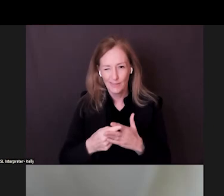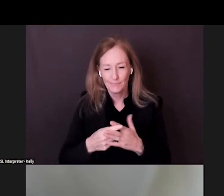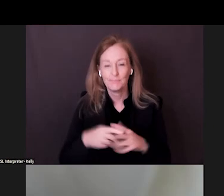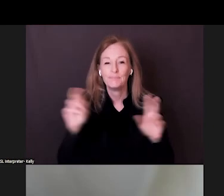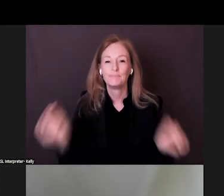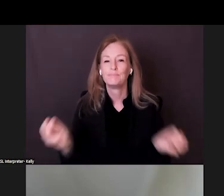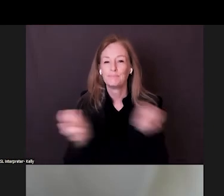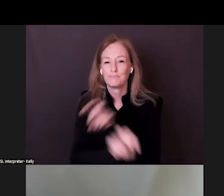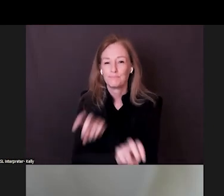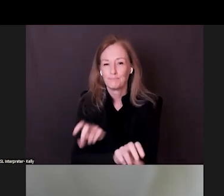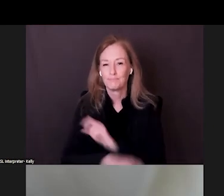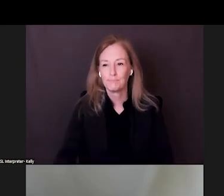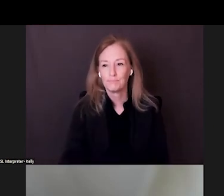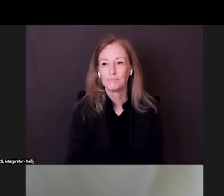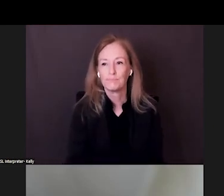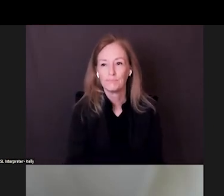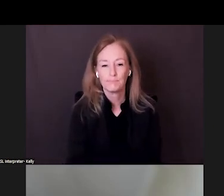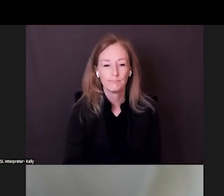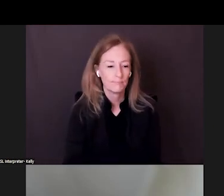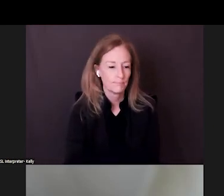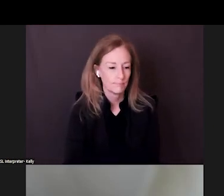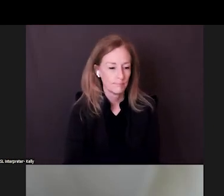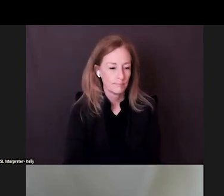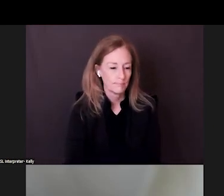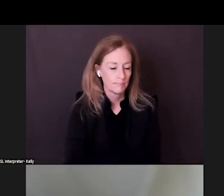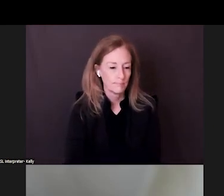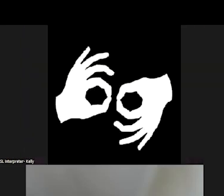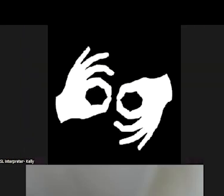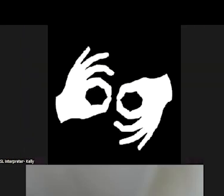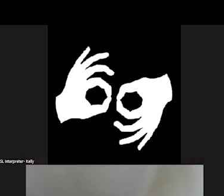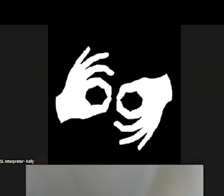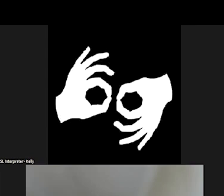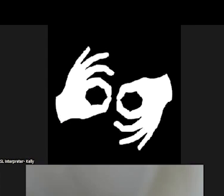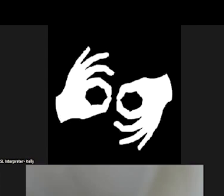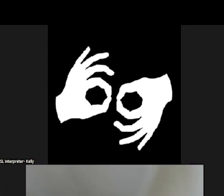SO GOOD AFTERNOON, EVERYONE. WELCOME TO THE 14 NINTH EPISODE OF